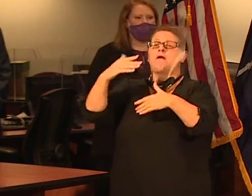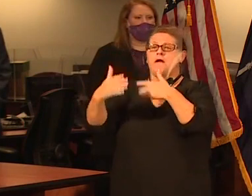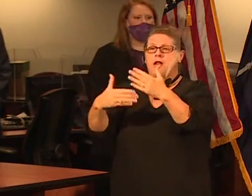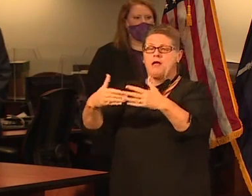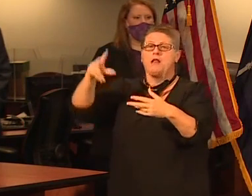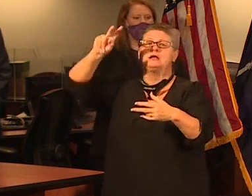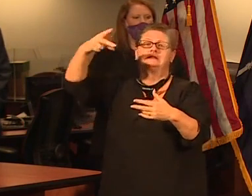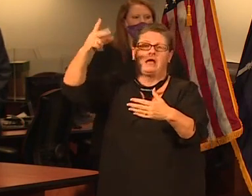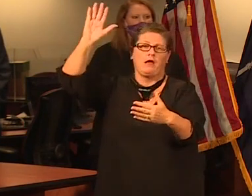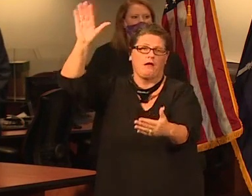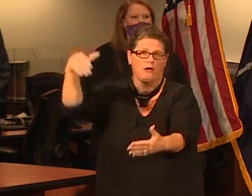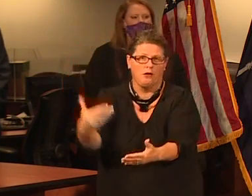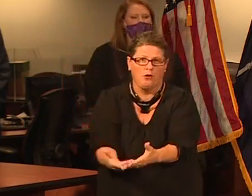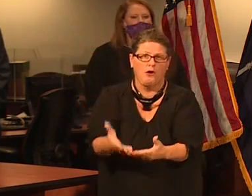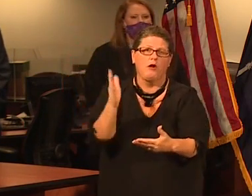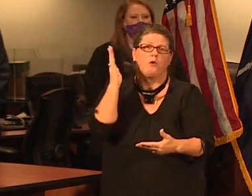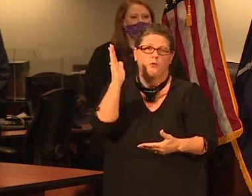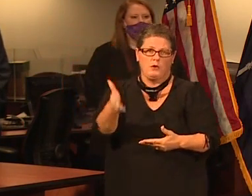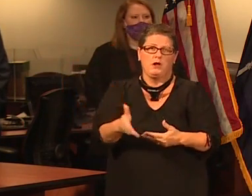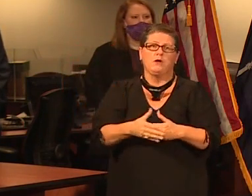BEGIN, AND THEN OTHERS WILL FOLLOW.